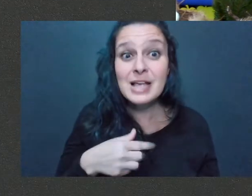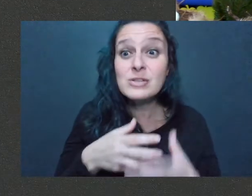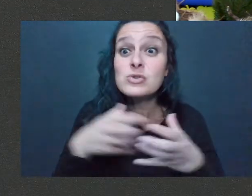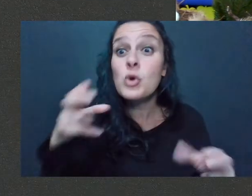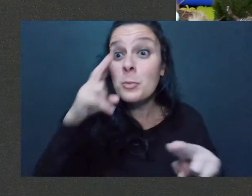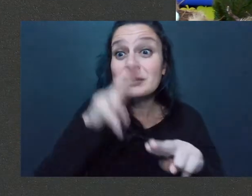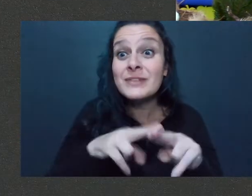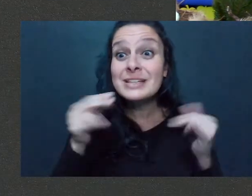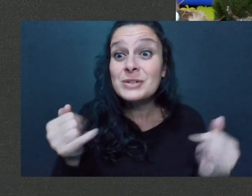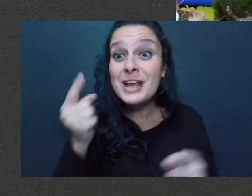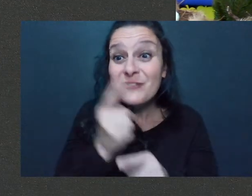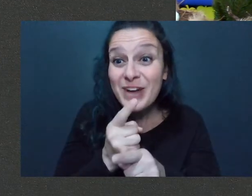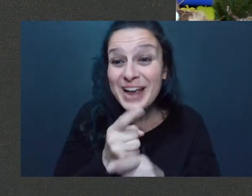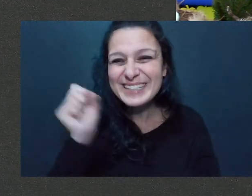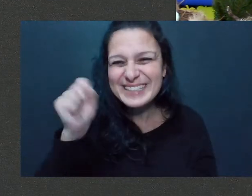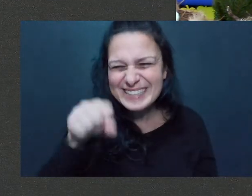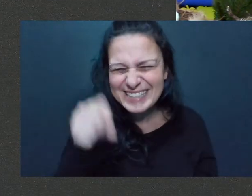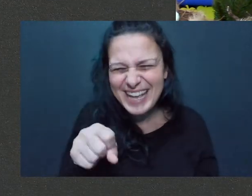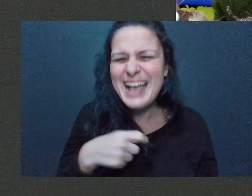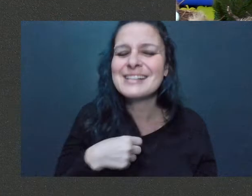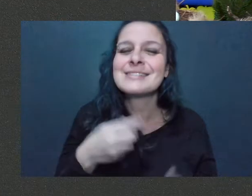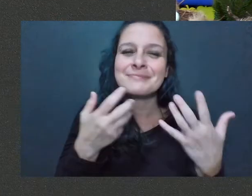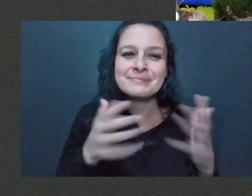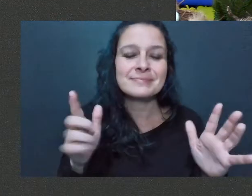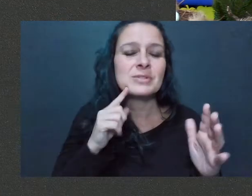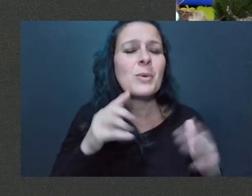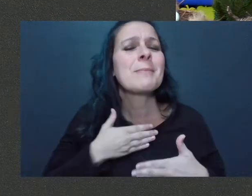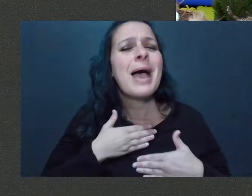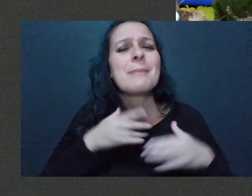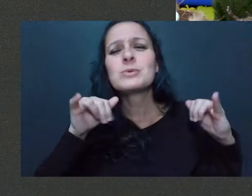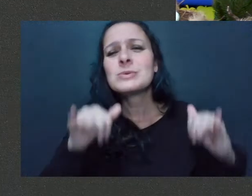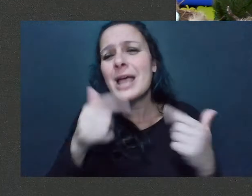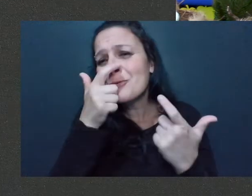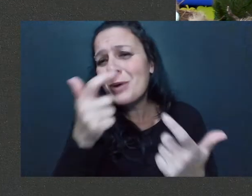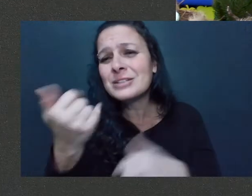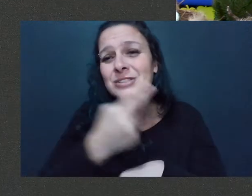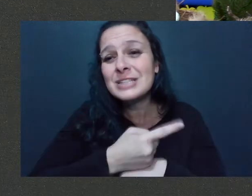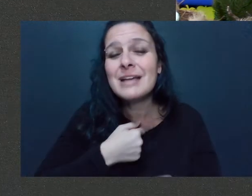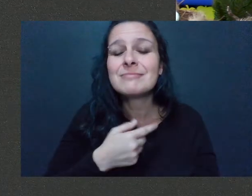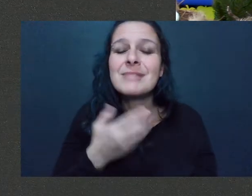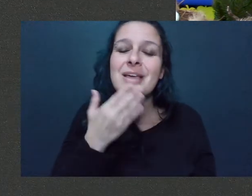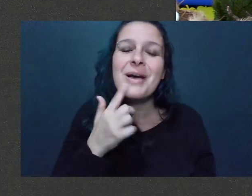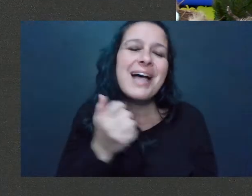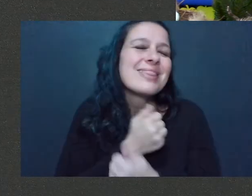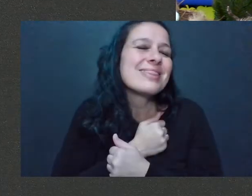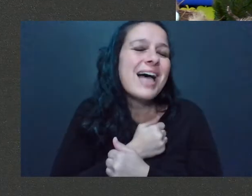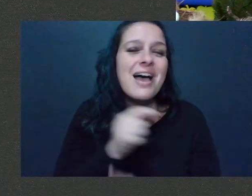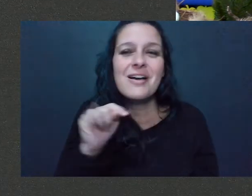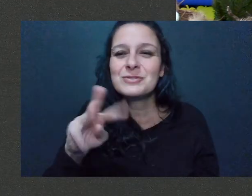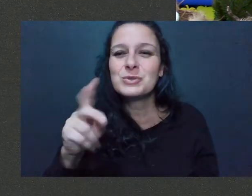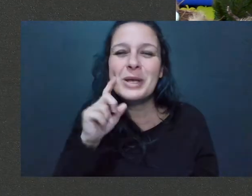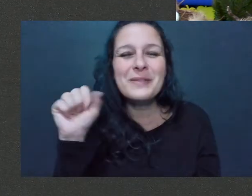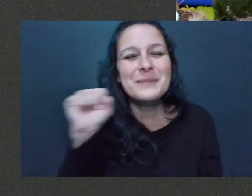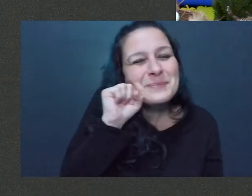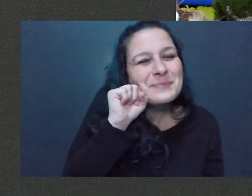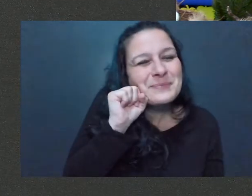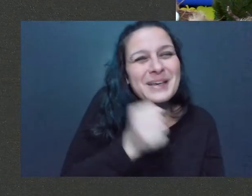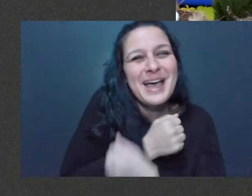We had so much fun today, didn't we? We did. I'm so glad you guys stayed with us today. Thank you. I love when he gives me hugs, he always does this.